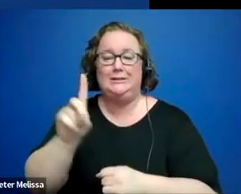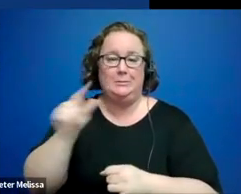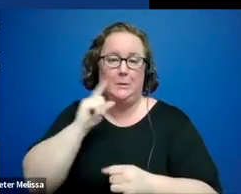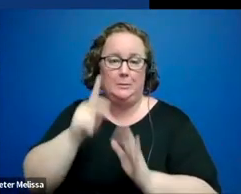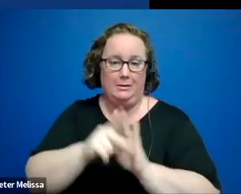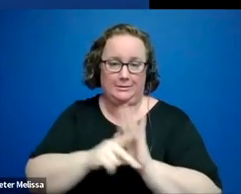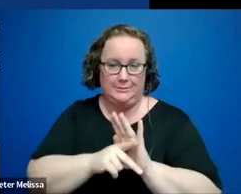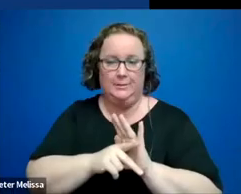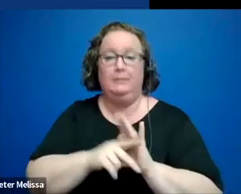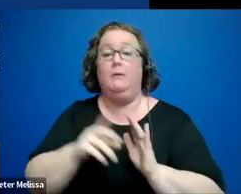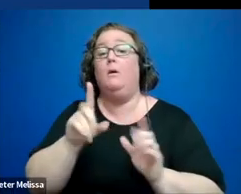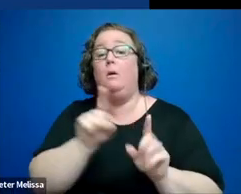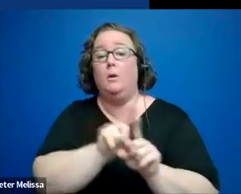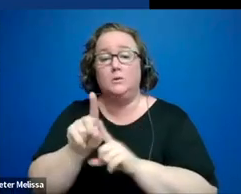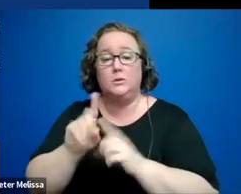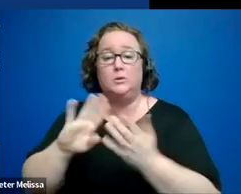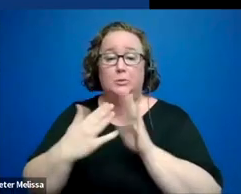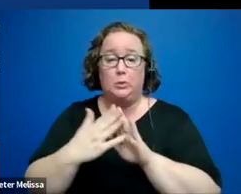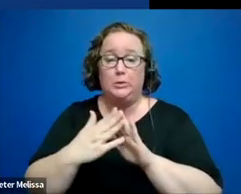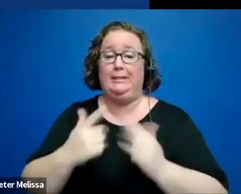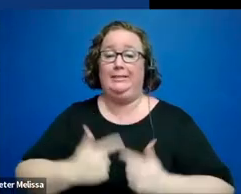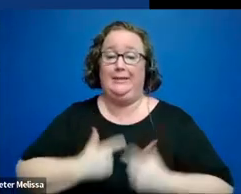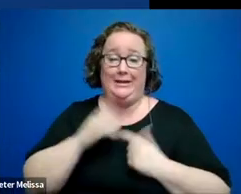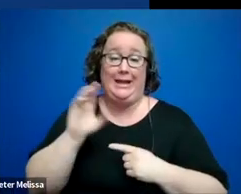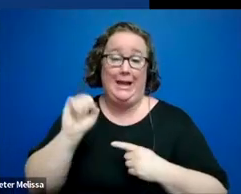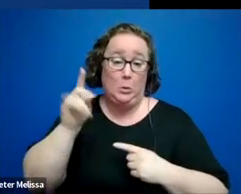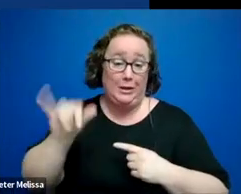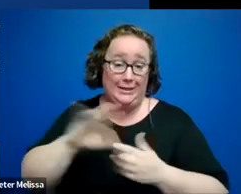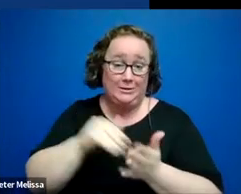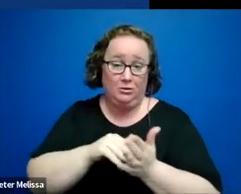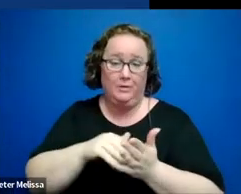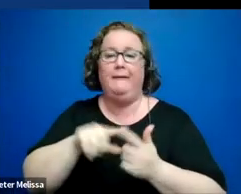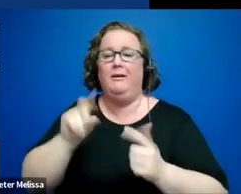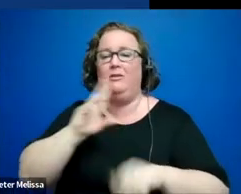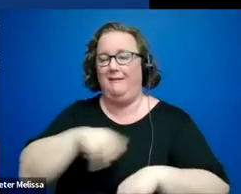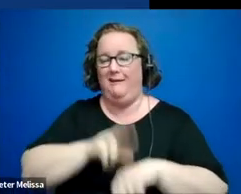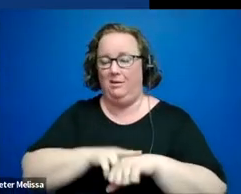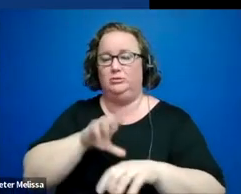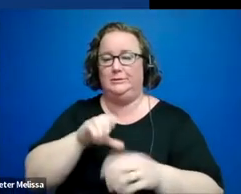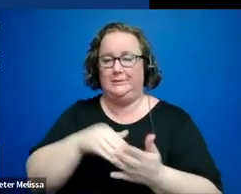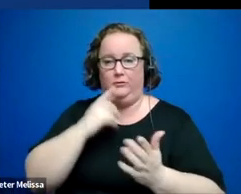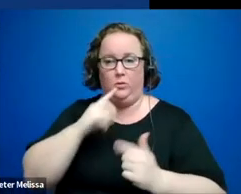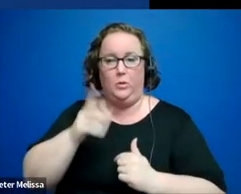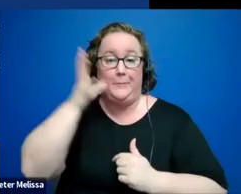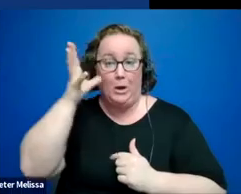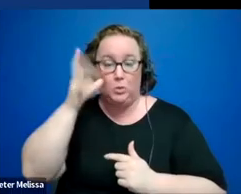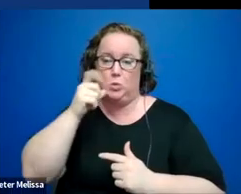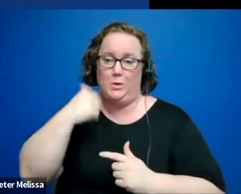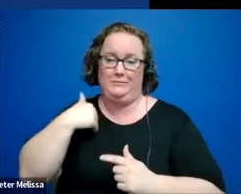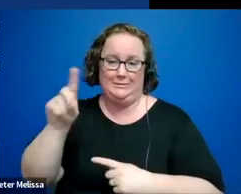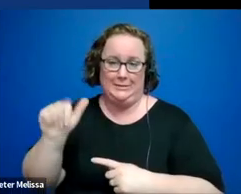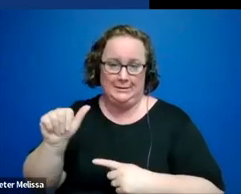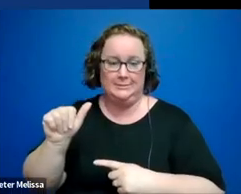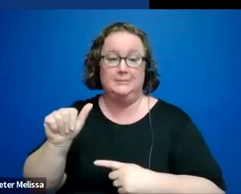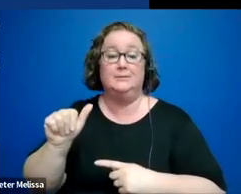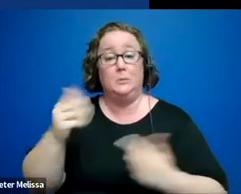Equity Center, and the National Research Center for Parents with Disabilities. We're so excited to have you here to talk more about our disability